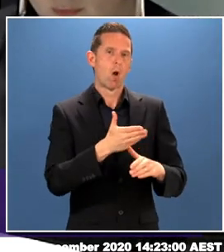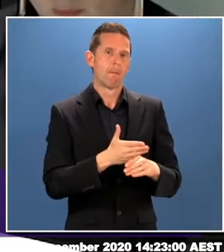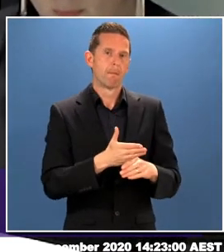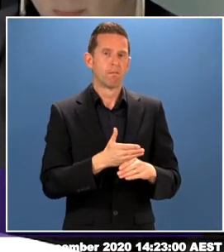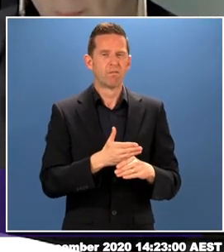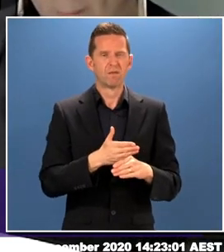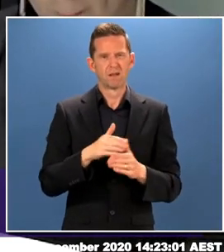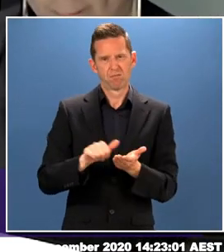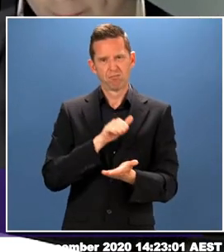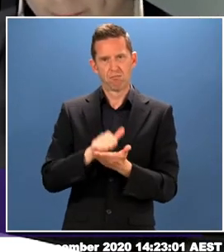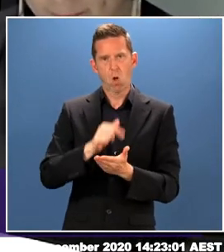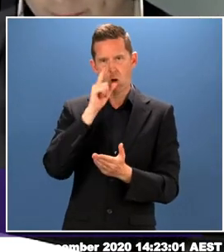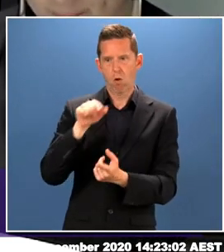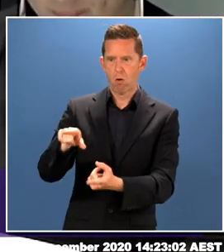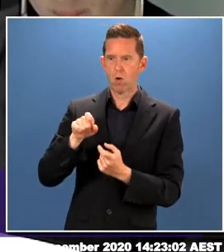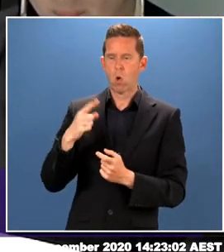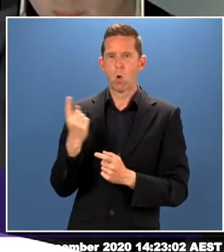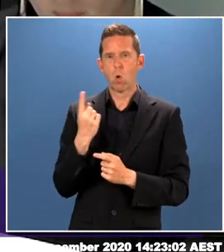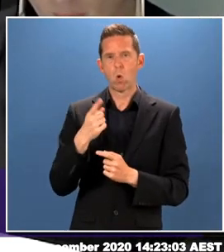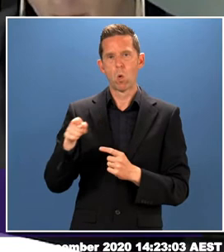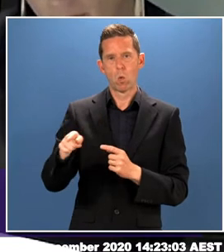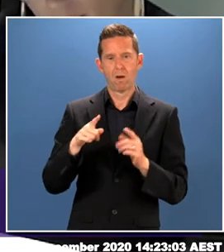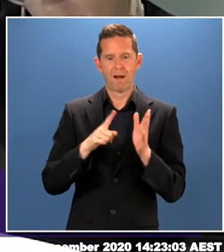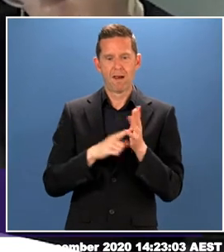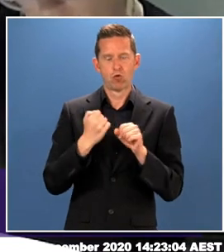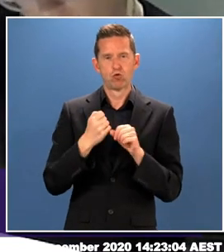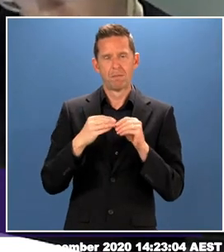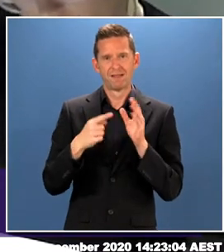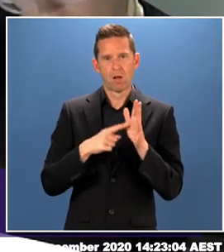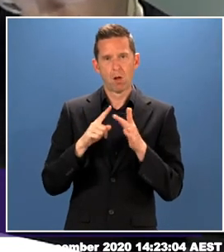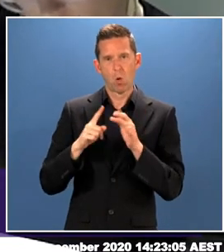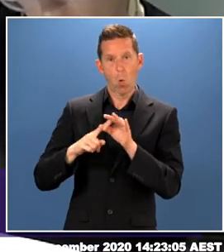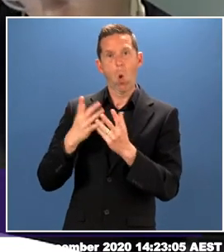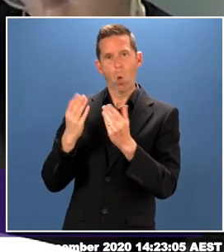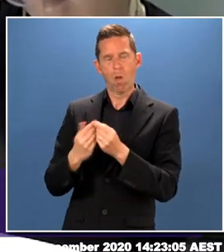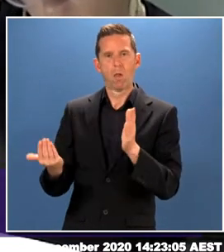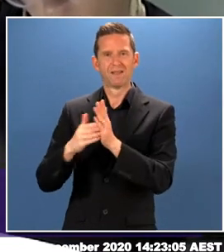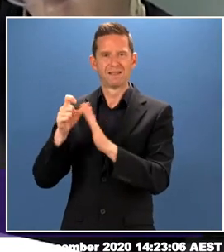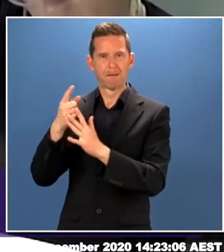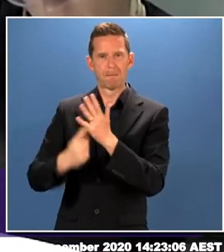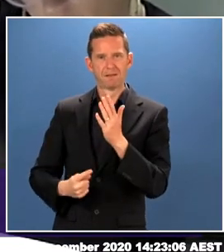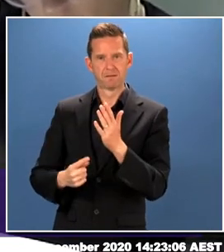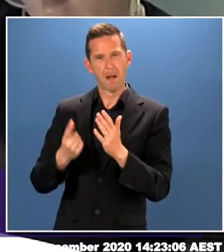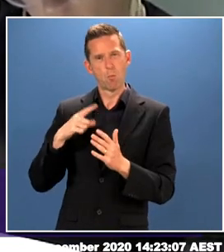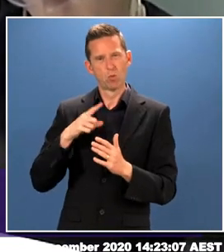LGBTI people with disability. So it was certainly needs-driven from experience and needs-driven from being able to support